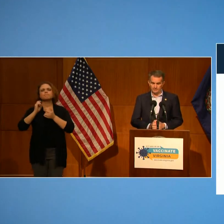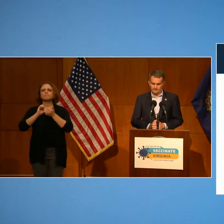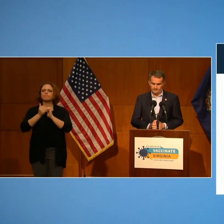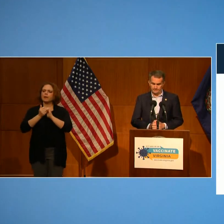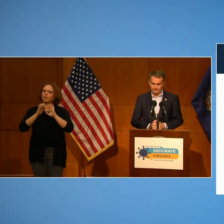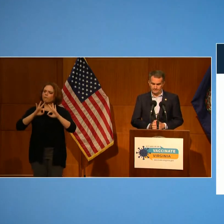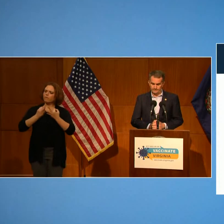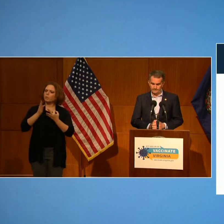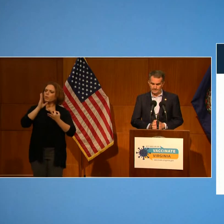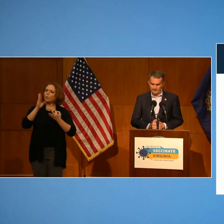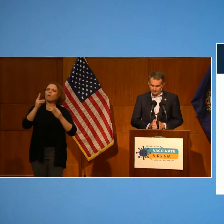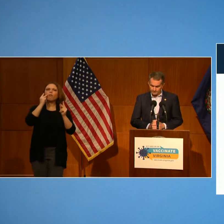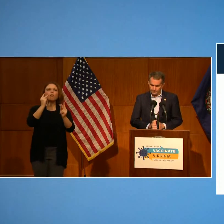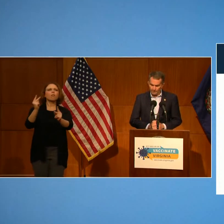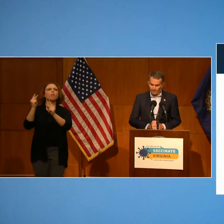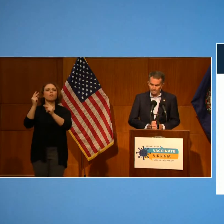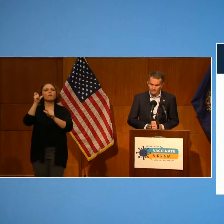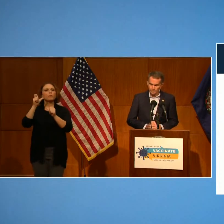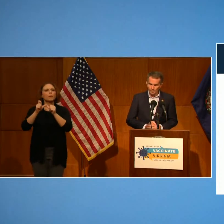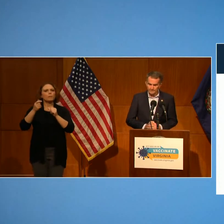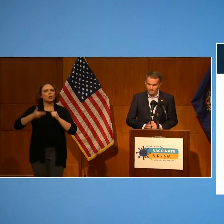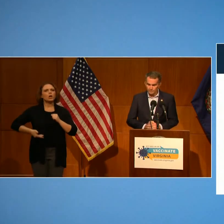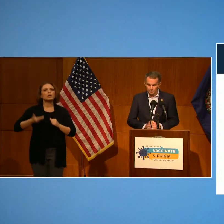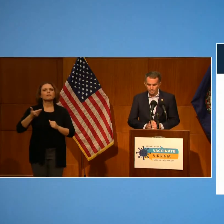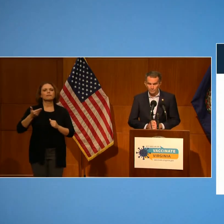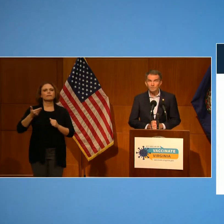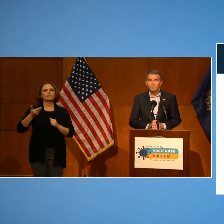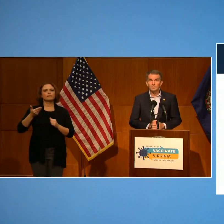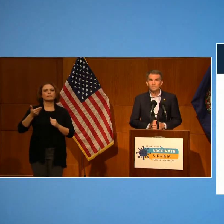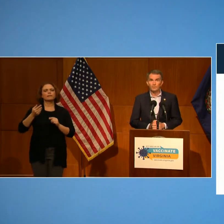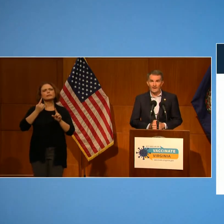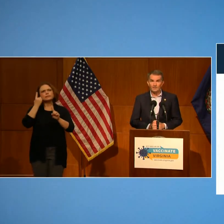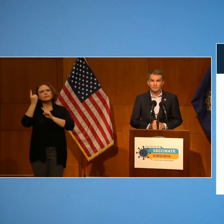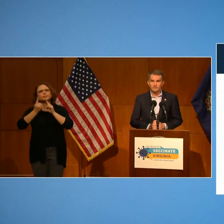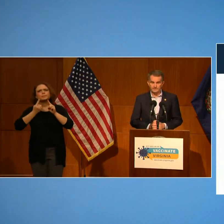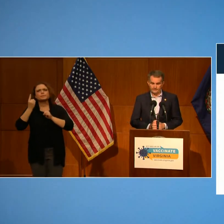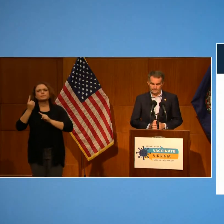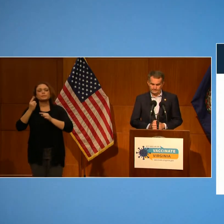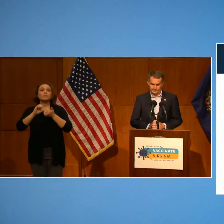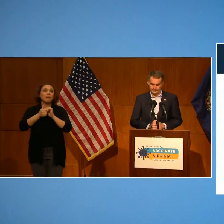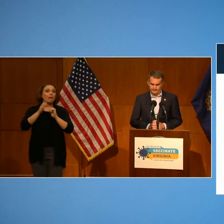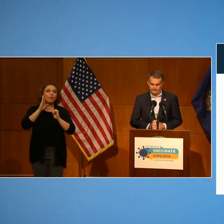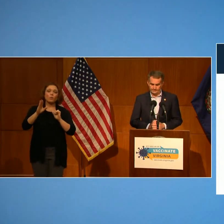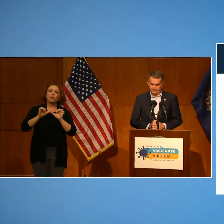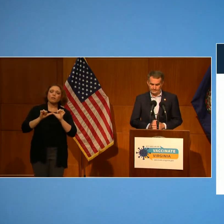THOUGHT TO HOW YOUR FAMILY WILL REMEMBER YOU. GIVE SOME THOUGHT